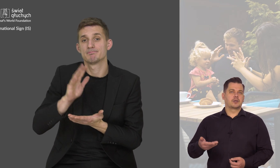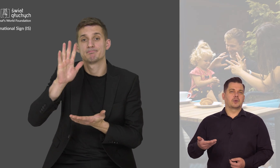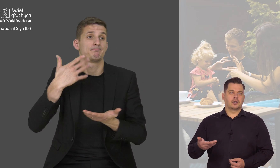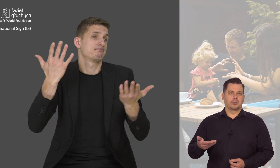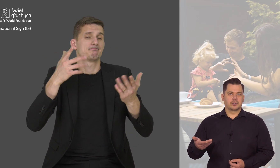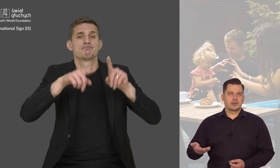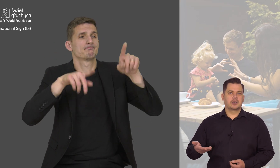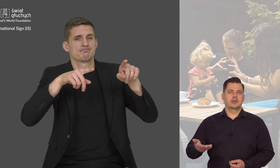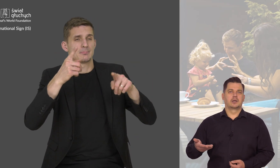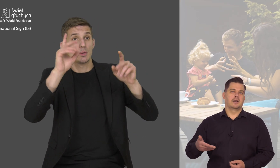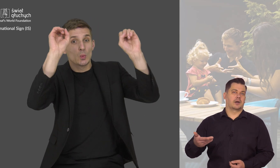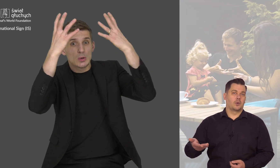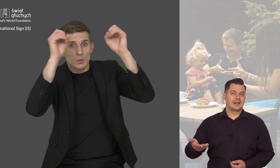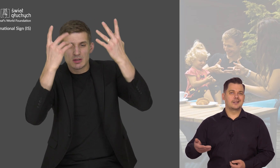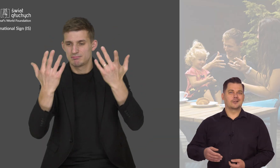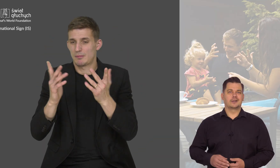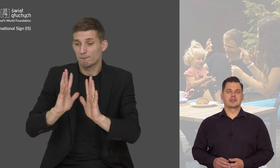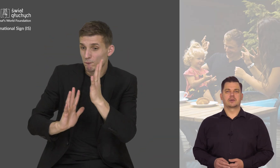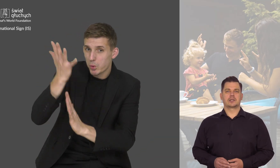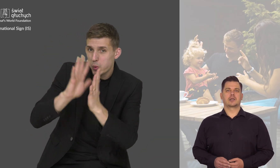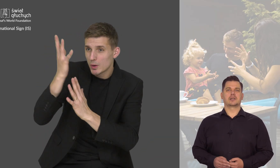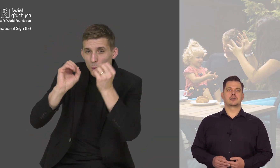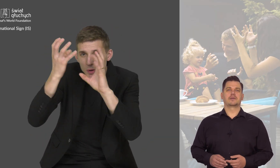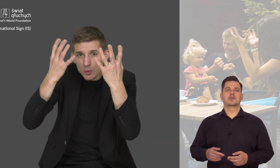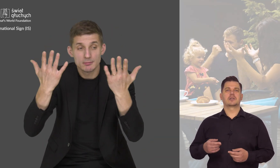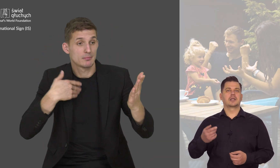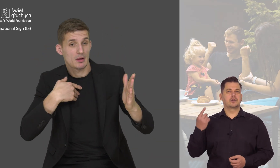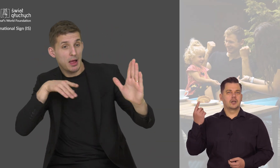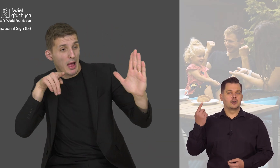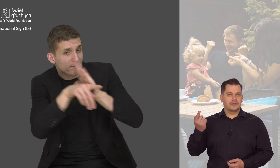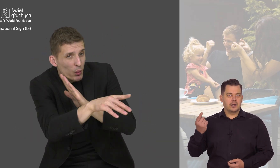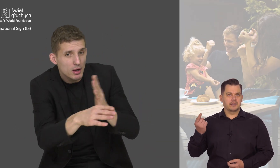(fire alarms, evacuation notices, etc.) are strictly auditory.